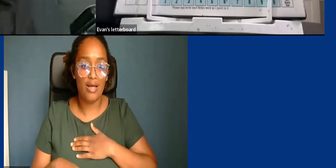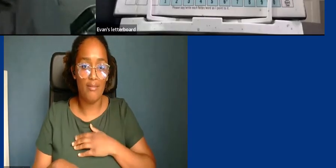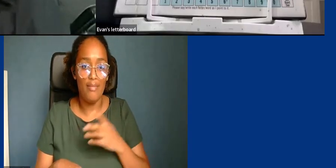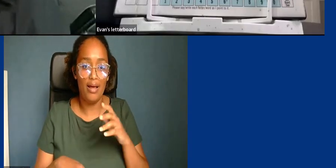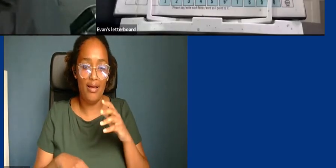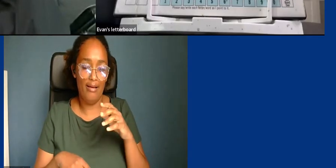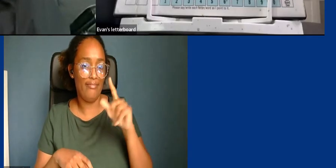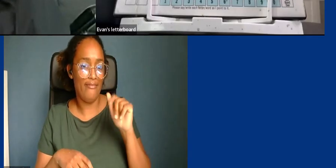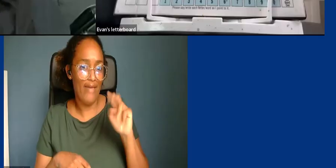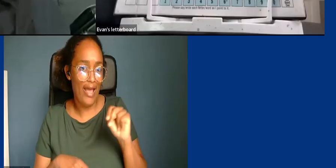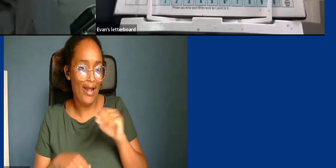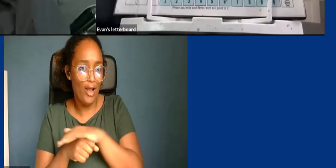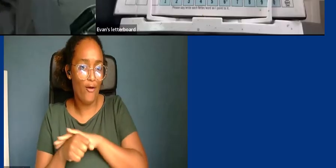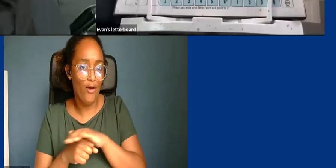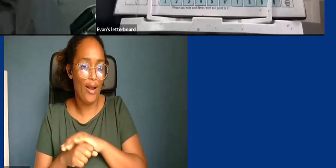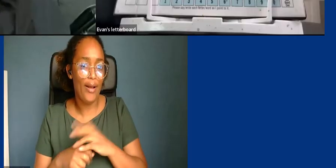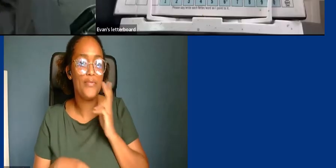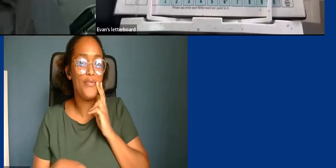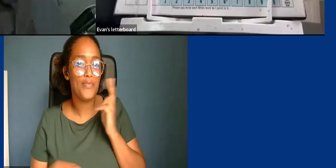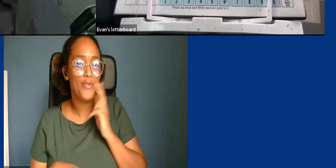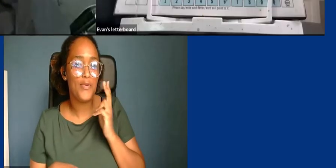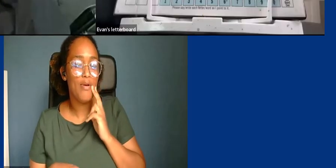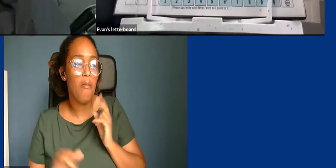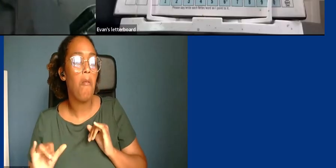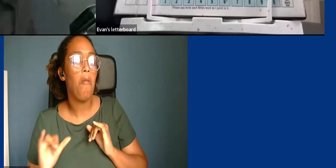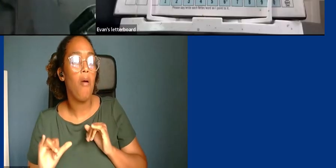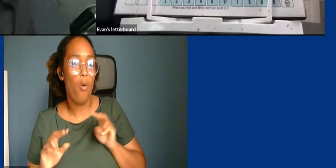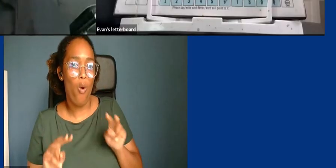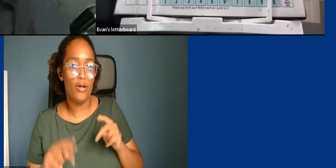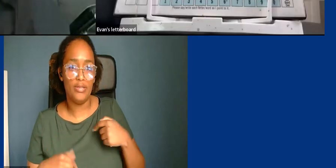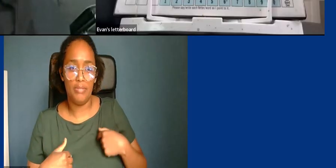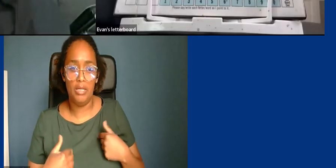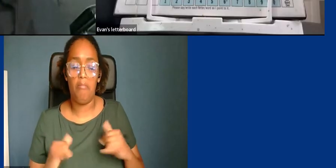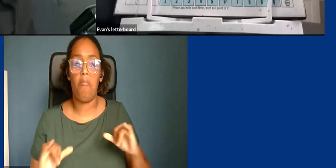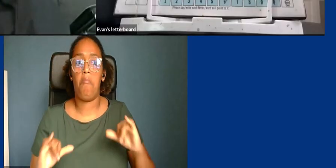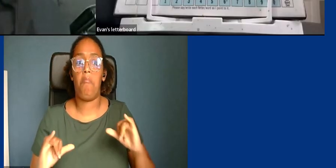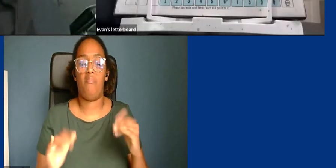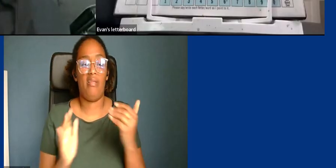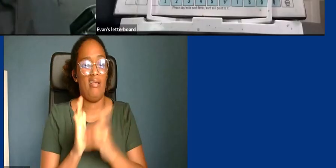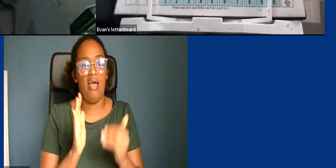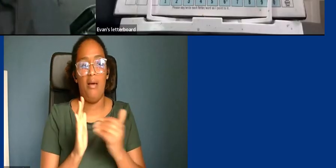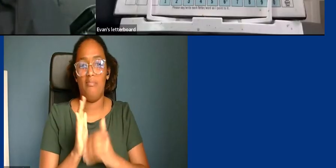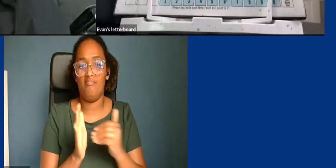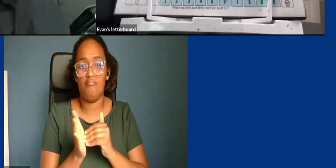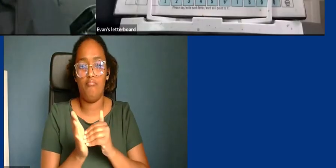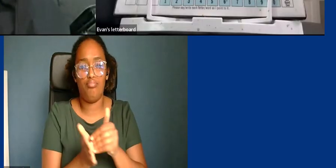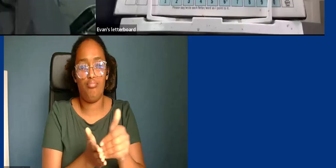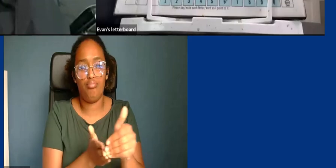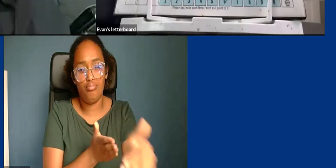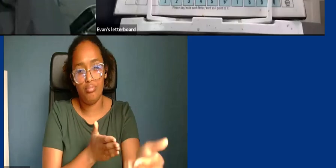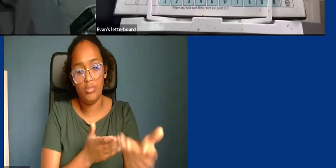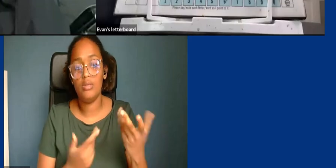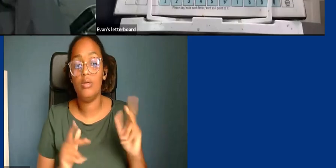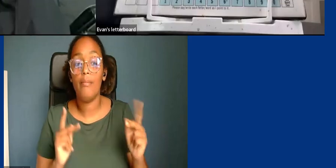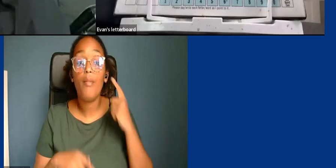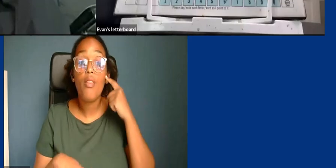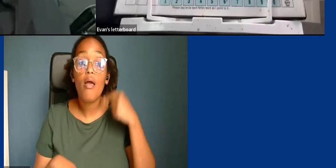this happens all the time people think I need to be protected just because of my disability